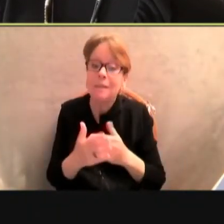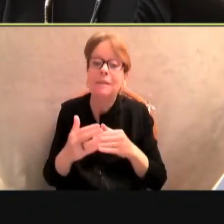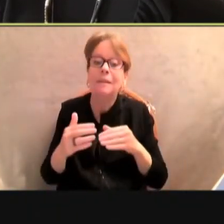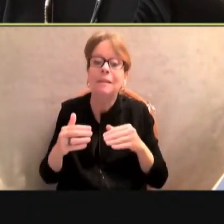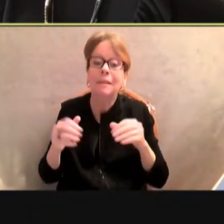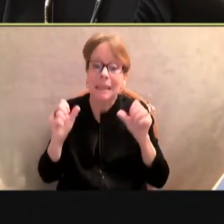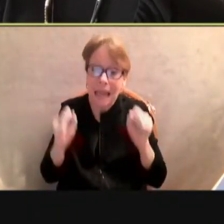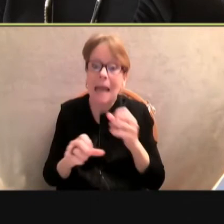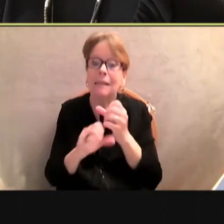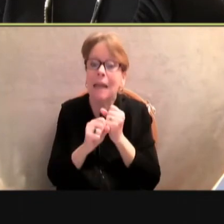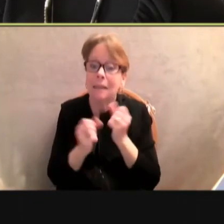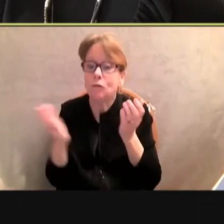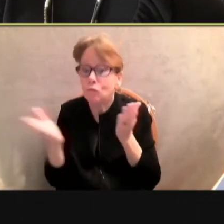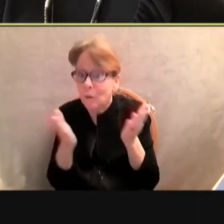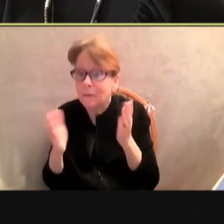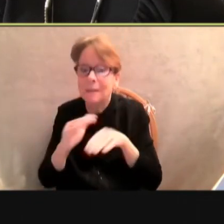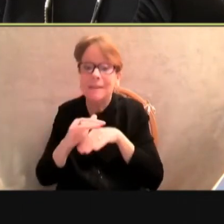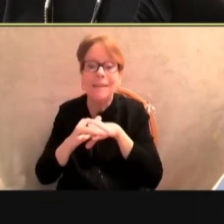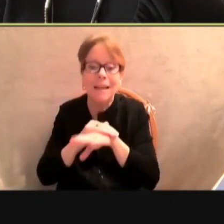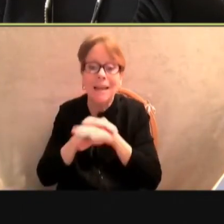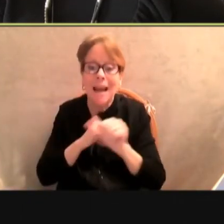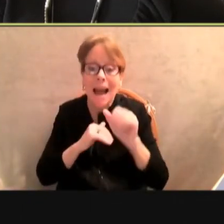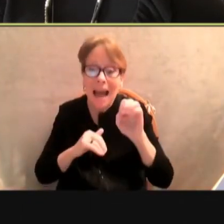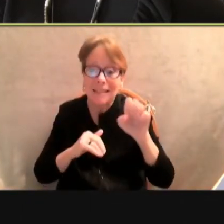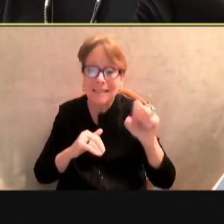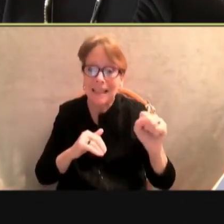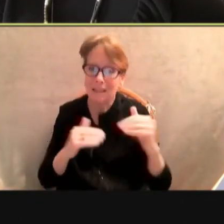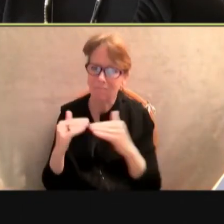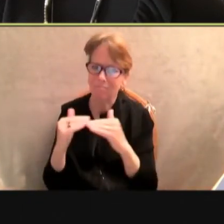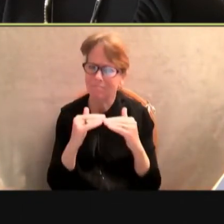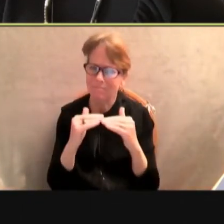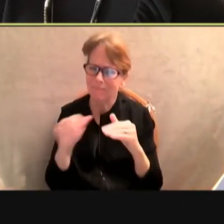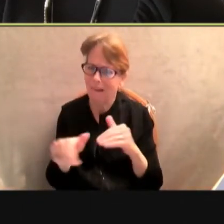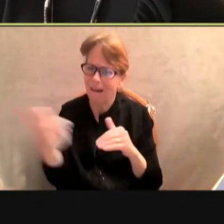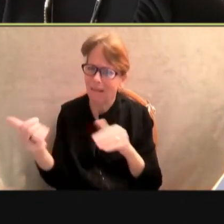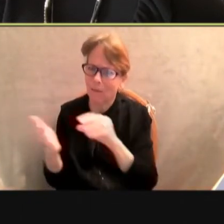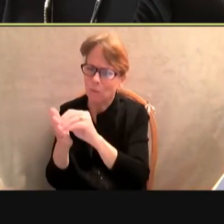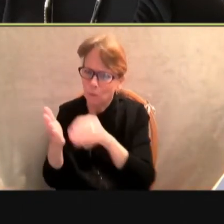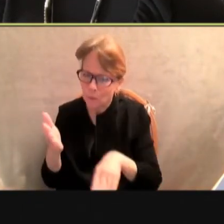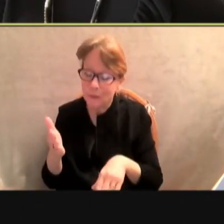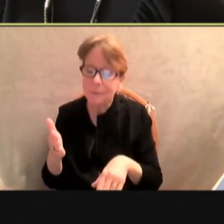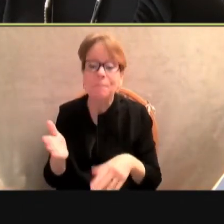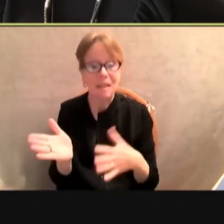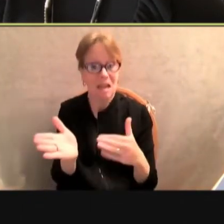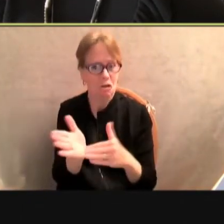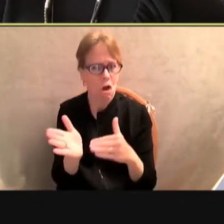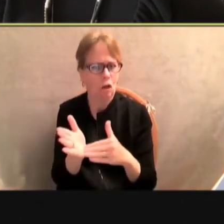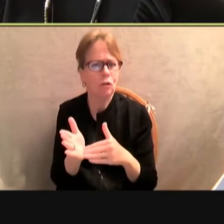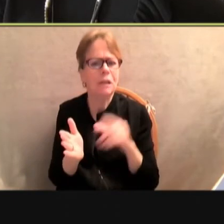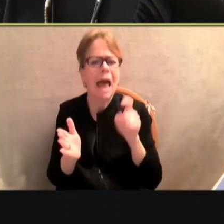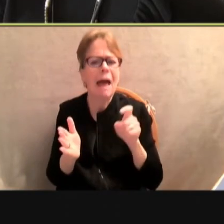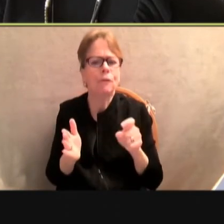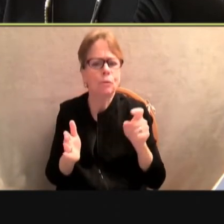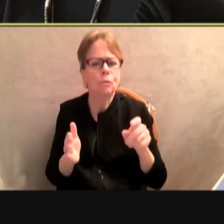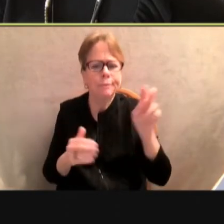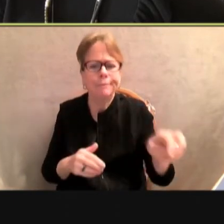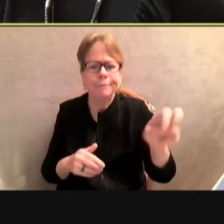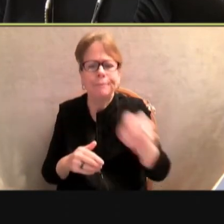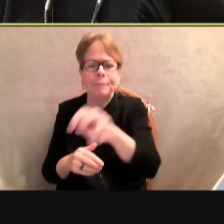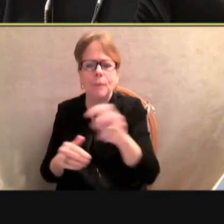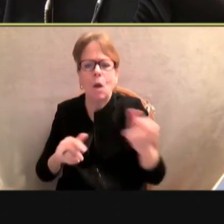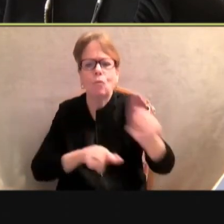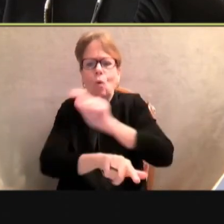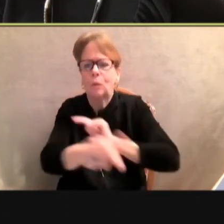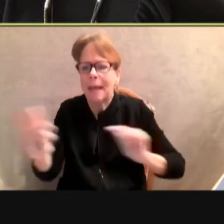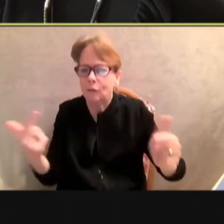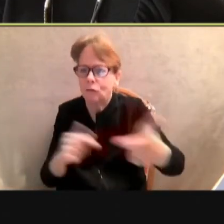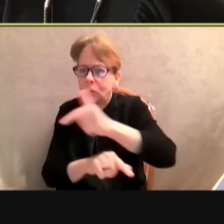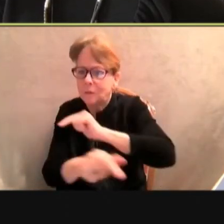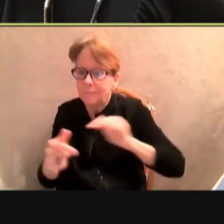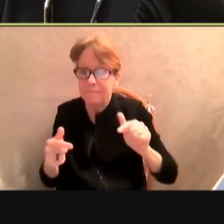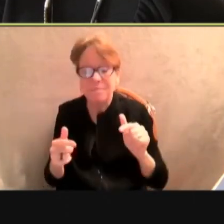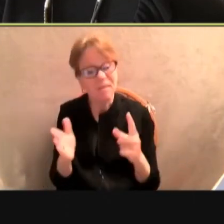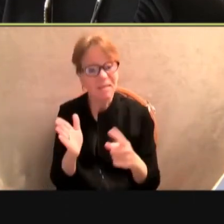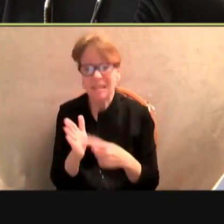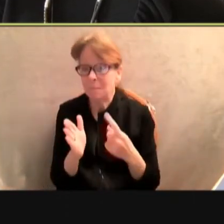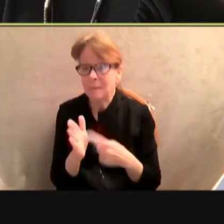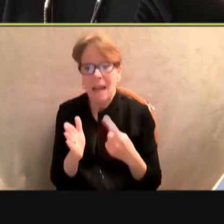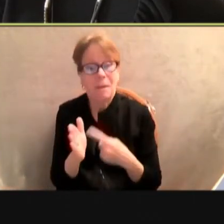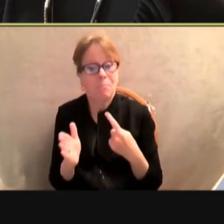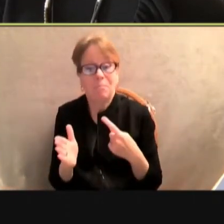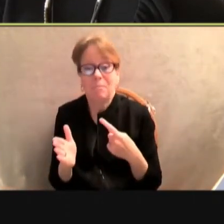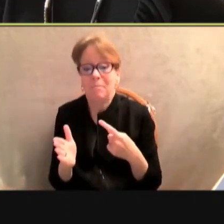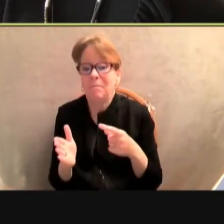to rotations, sometimes people need adjustments in the timing due to various conditions like